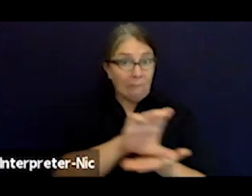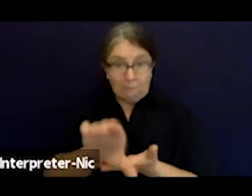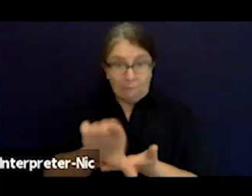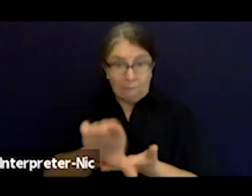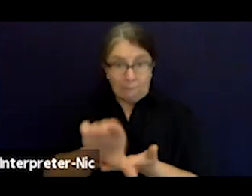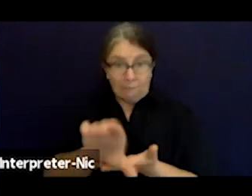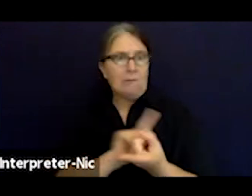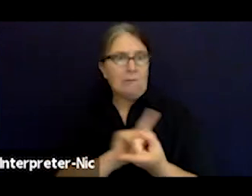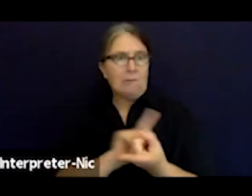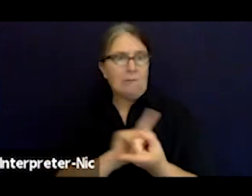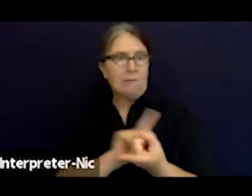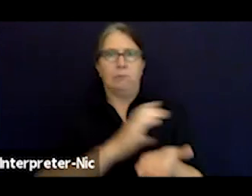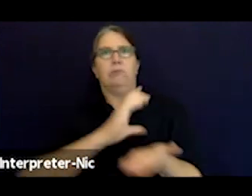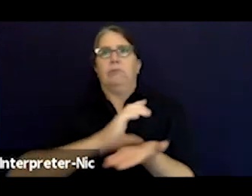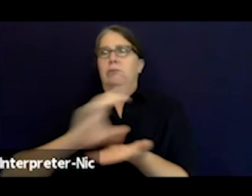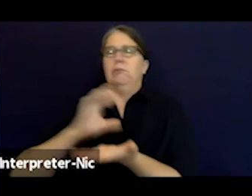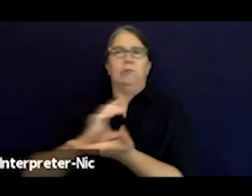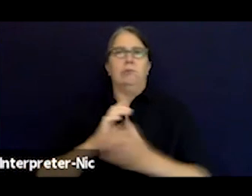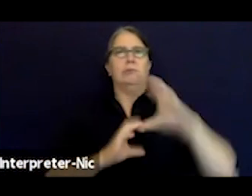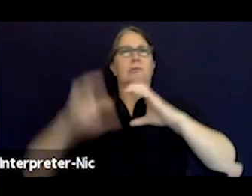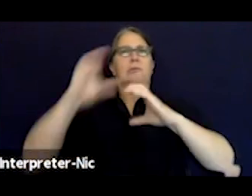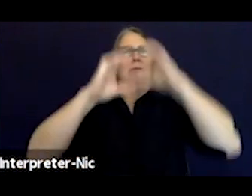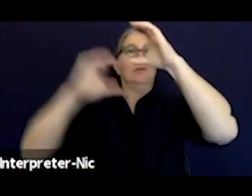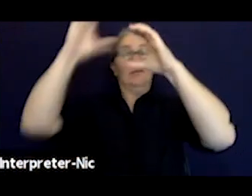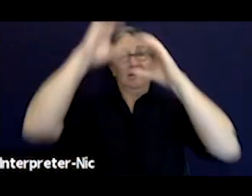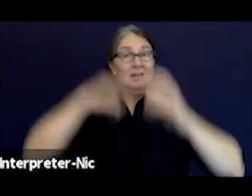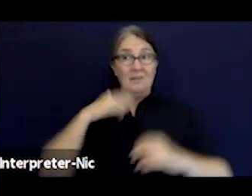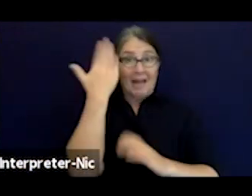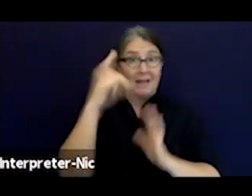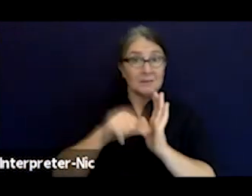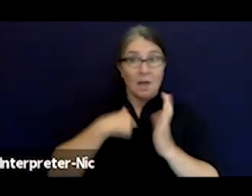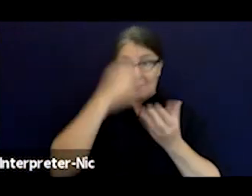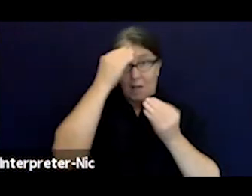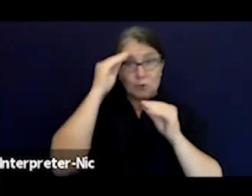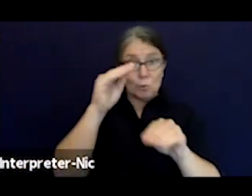I don't know about you, but the last time I taught a course and I was under a mountain of grading,